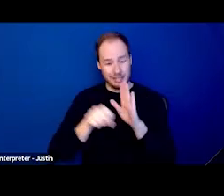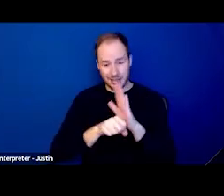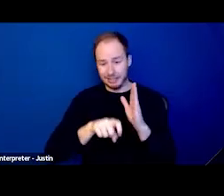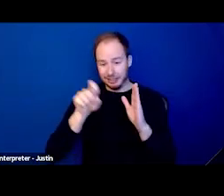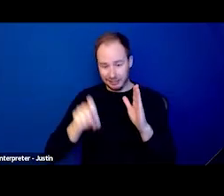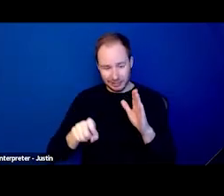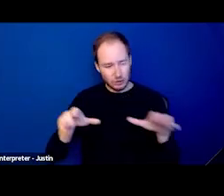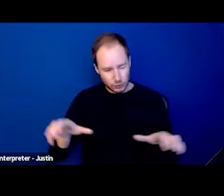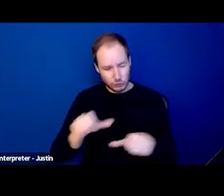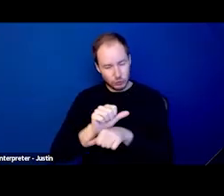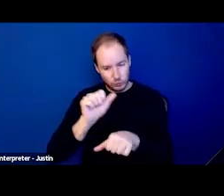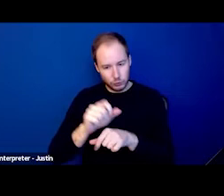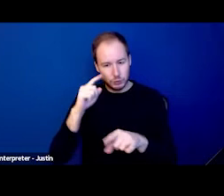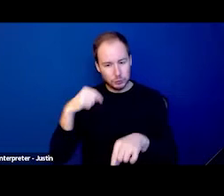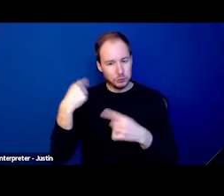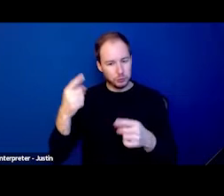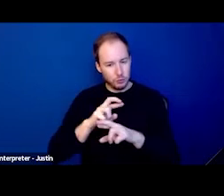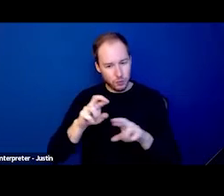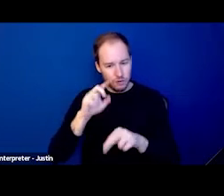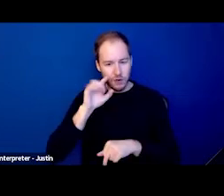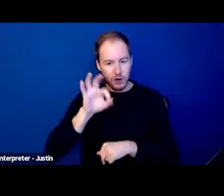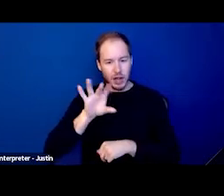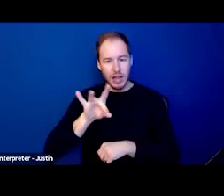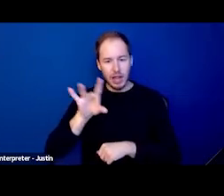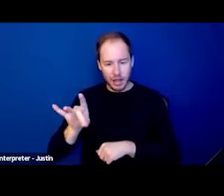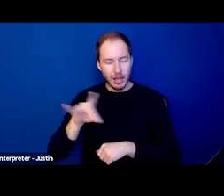in preparation for 988, and share some information about